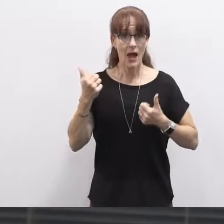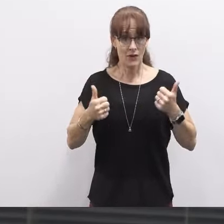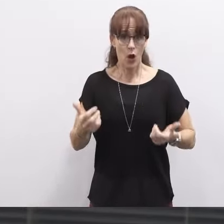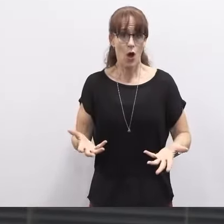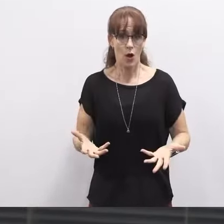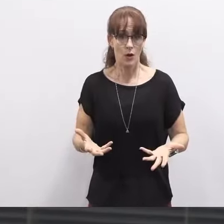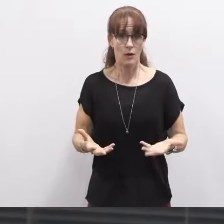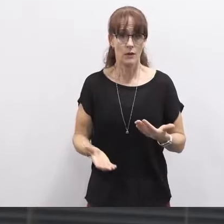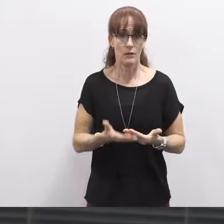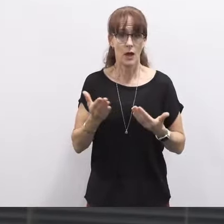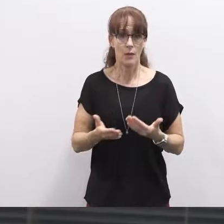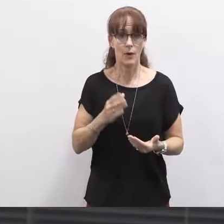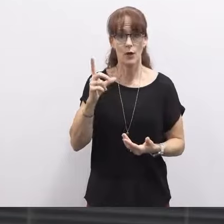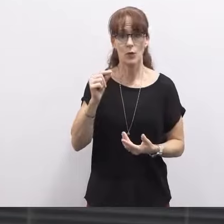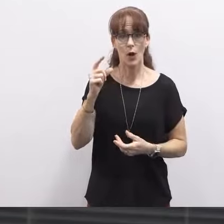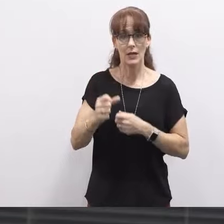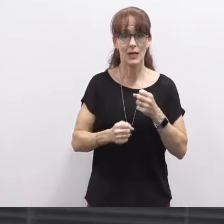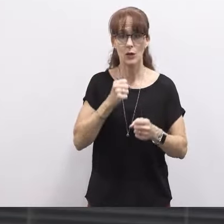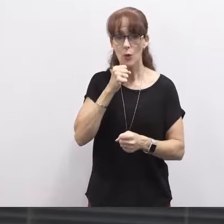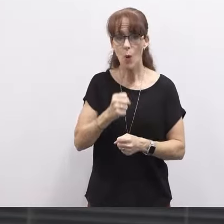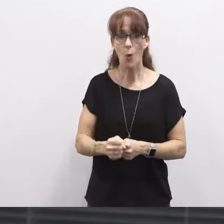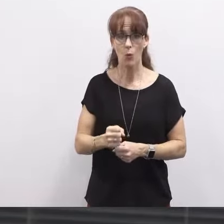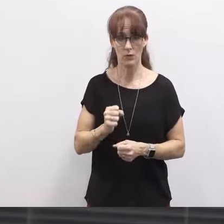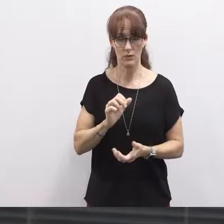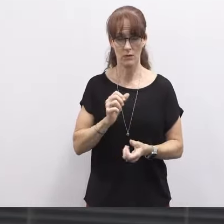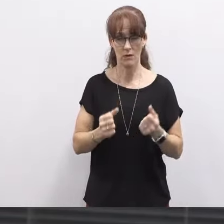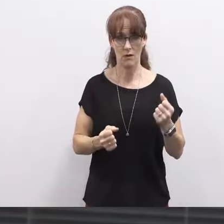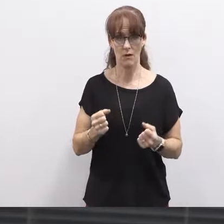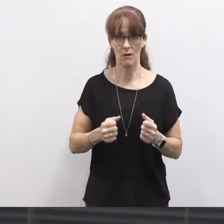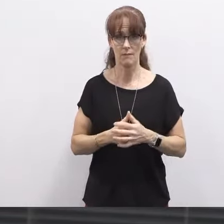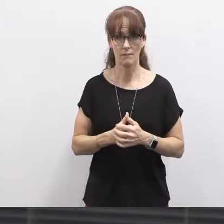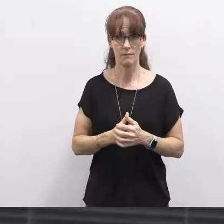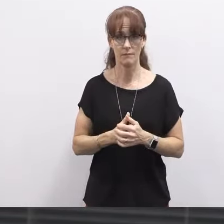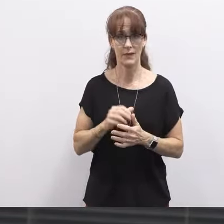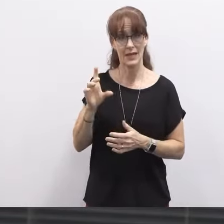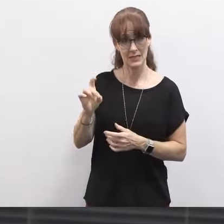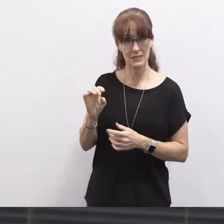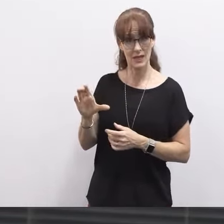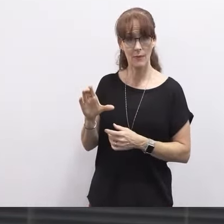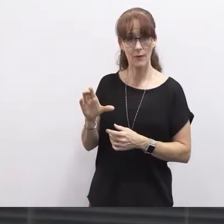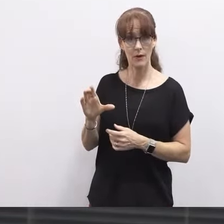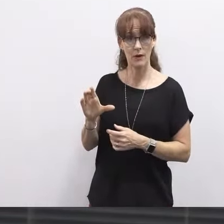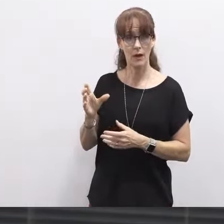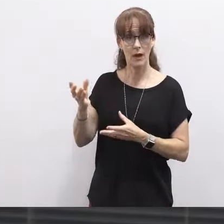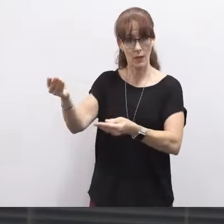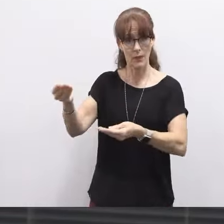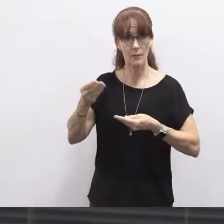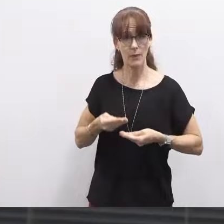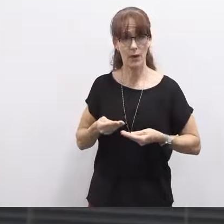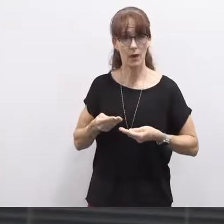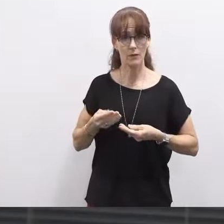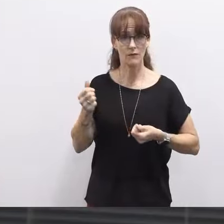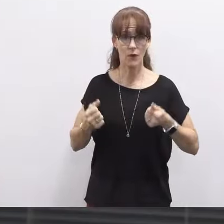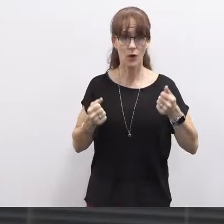It's almost a 20-year old car. Come December when I get the bill for the car insurance,